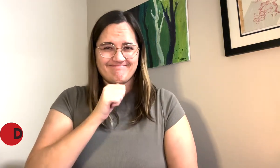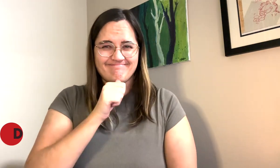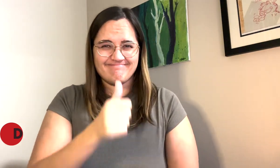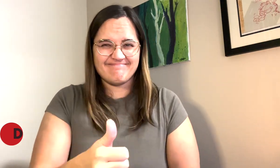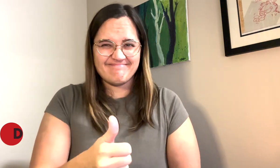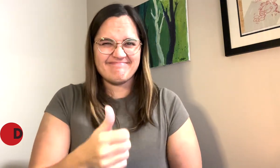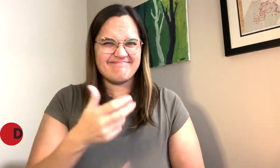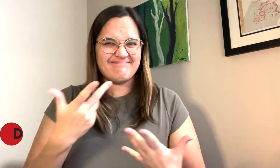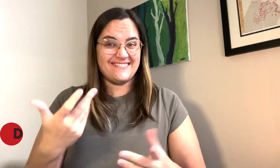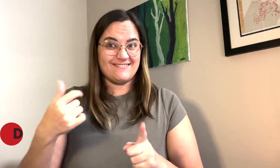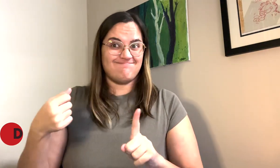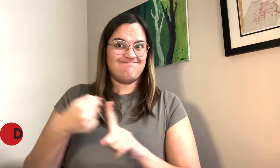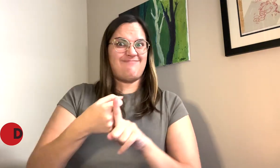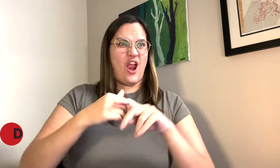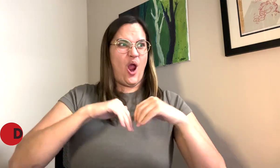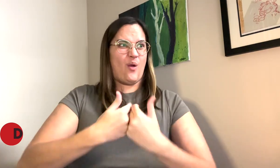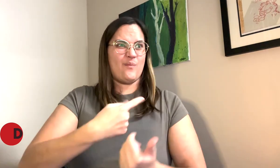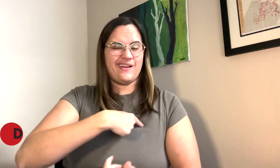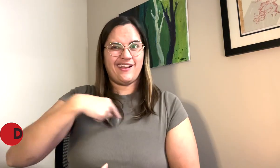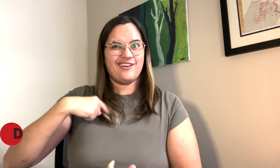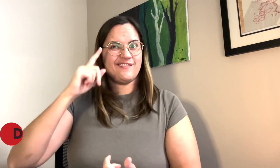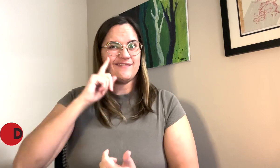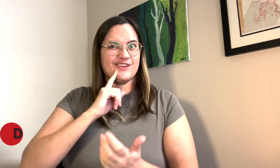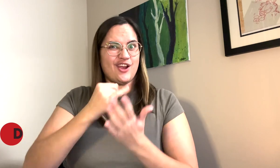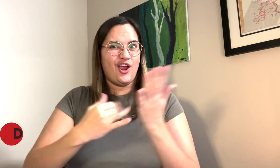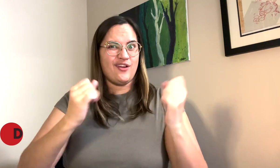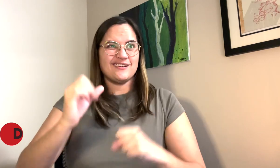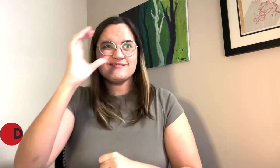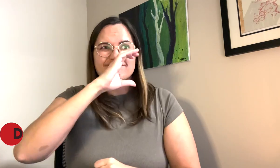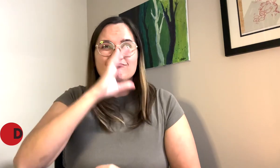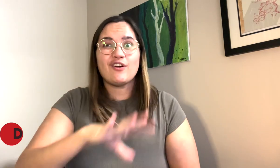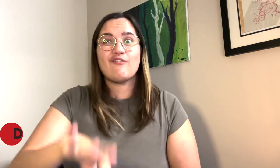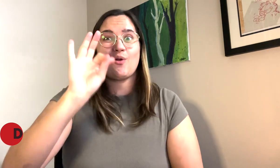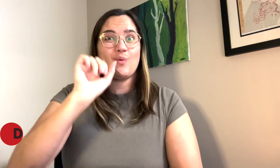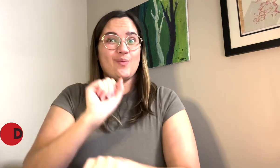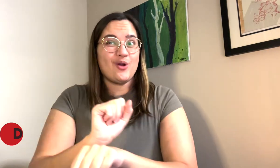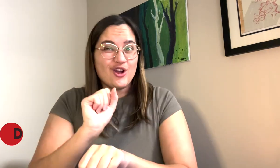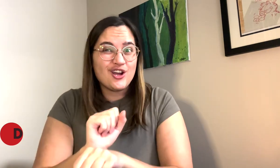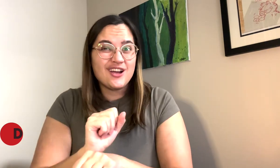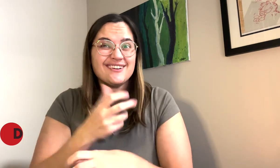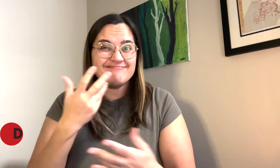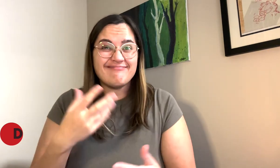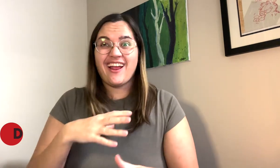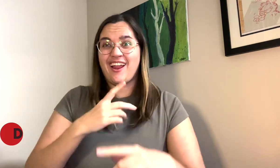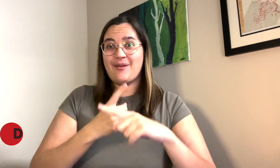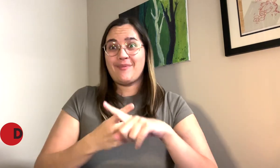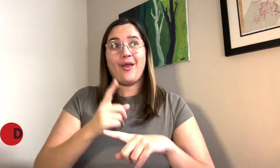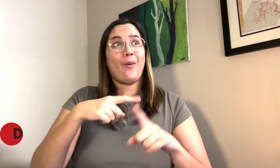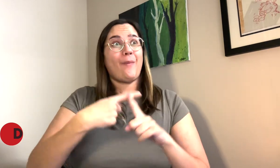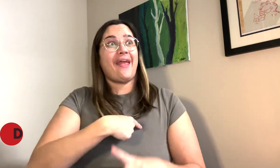This really impacts how we, Deaf artists can find work.